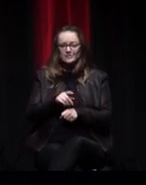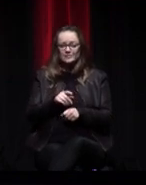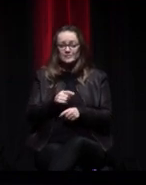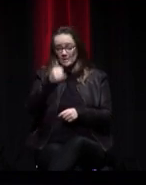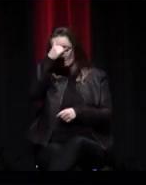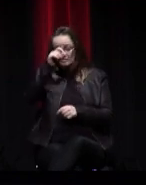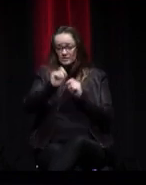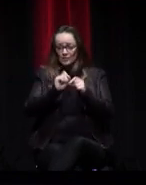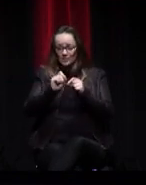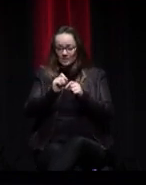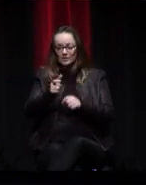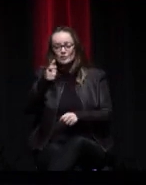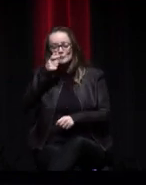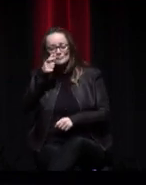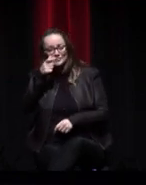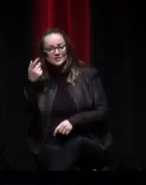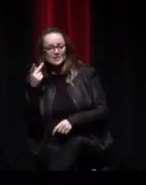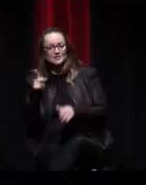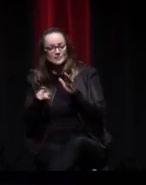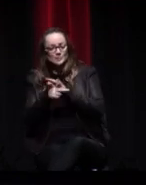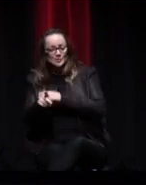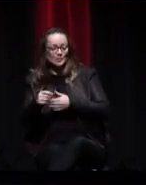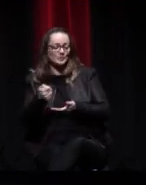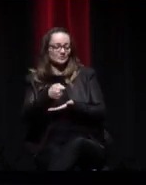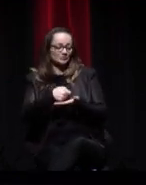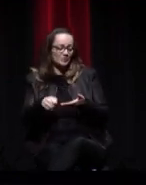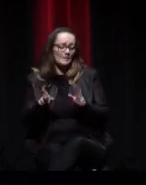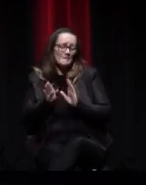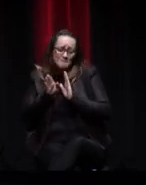by strictly political interests.